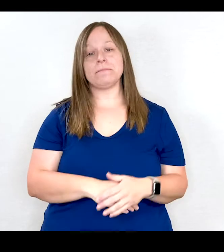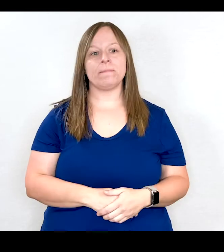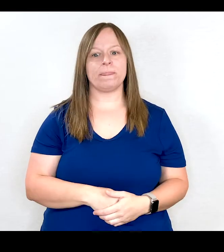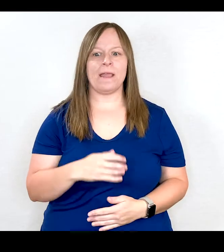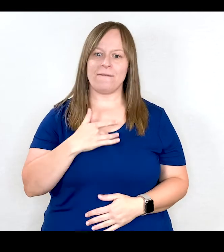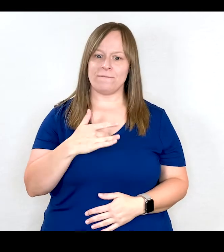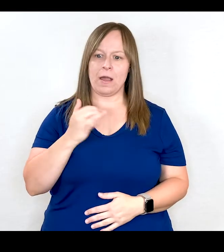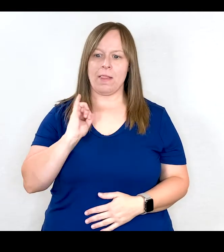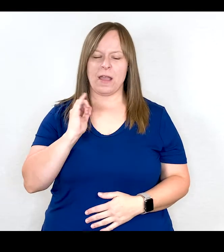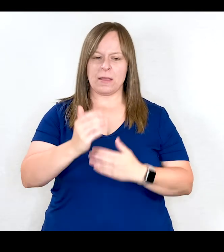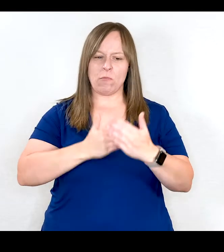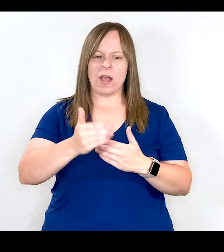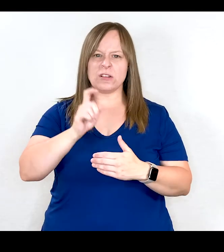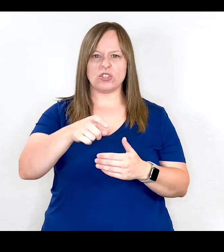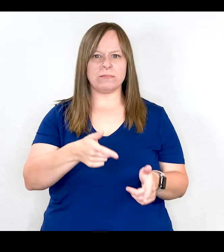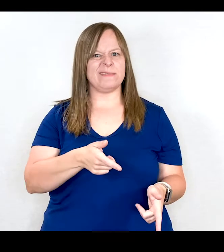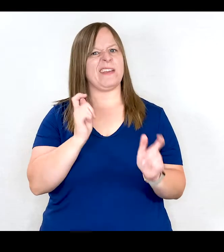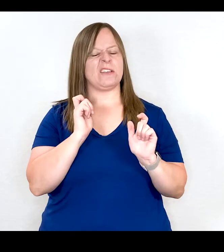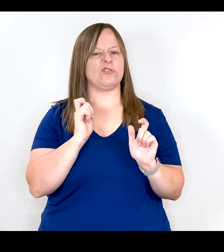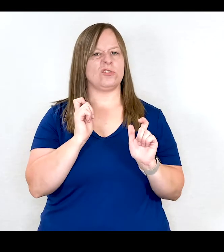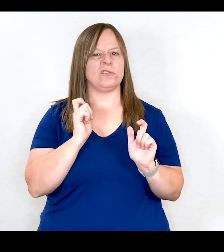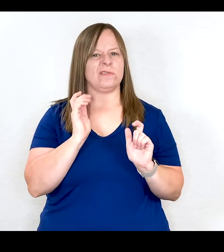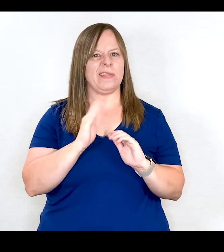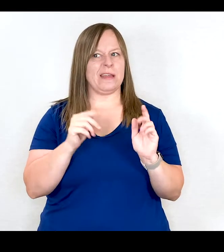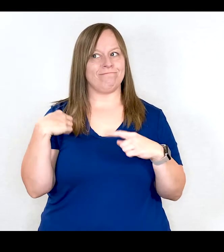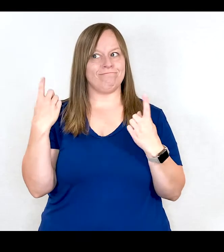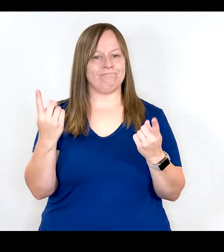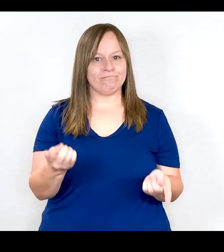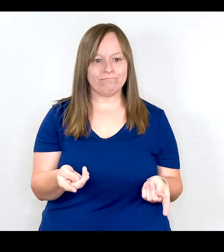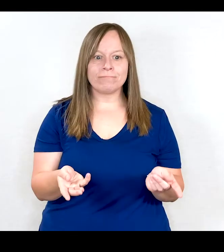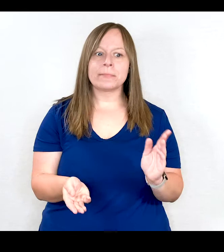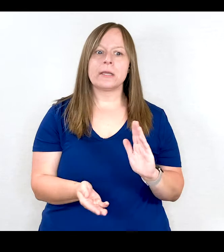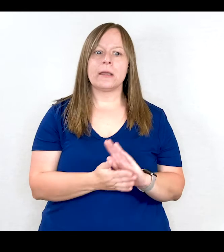I felt that the process should be moving quicker than it was.